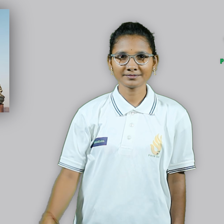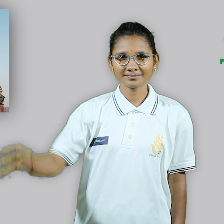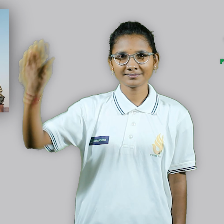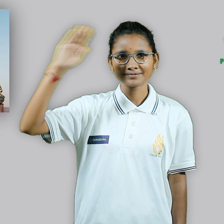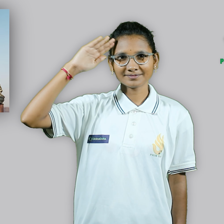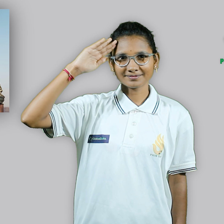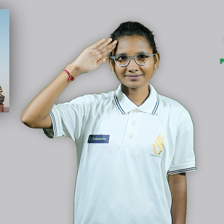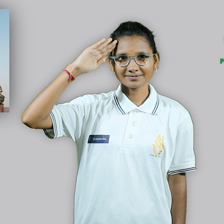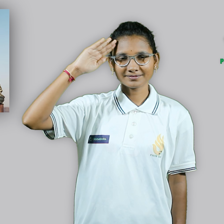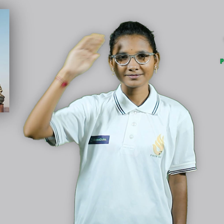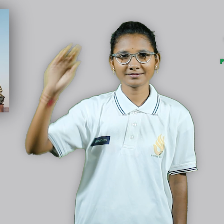Salute